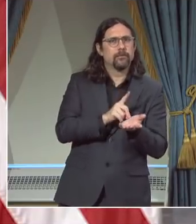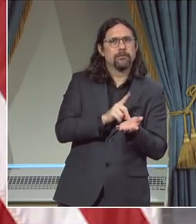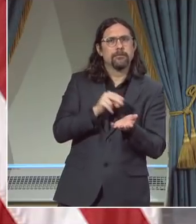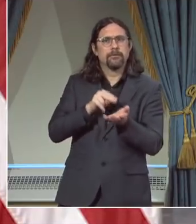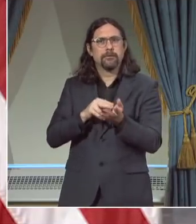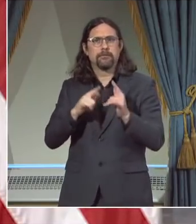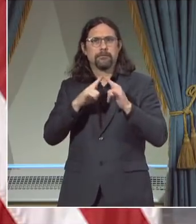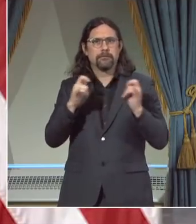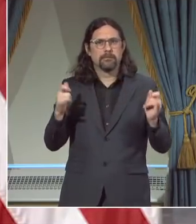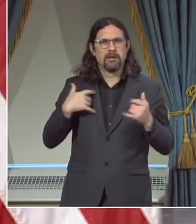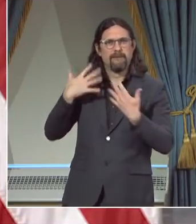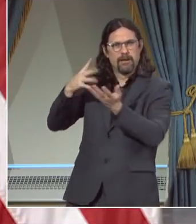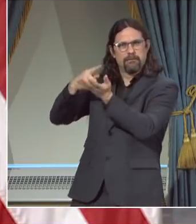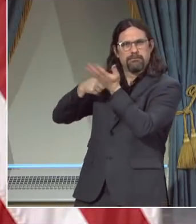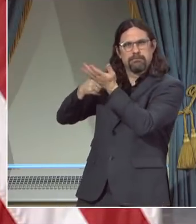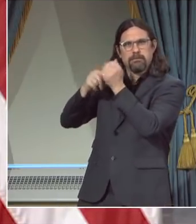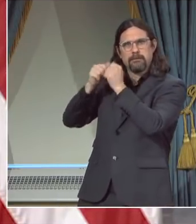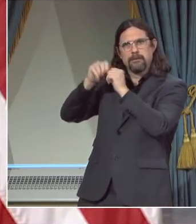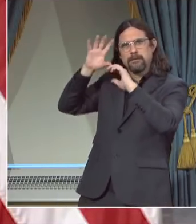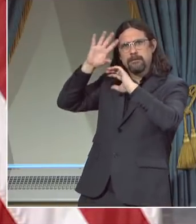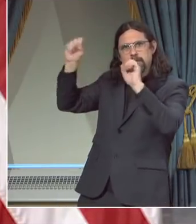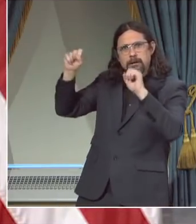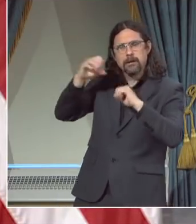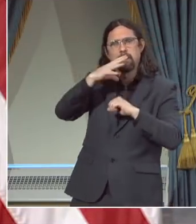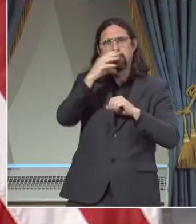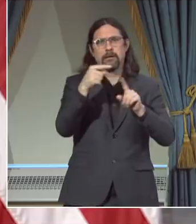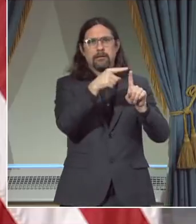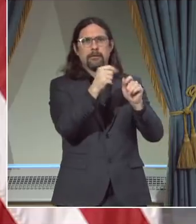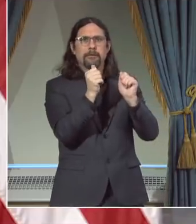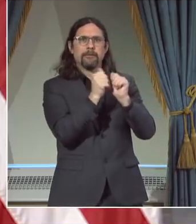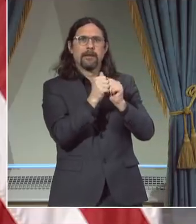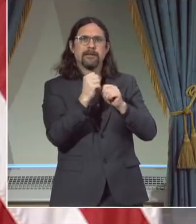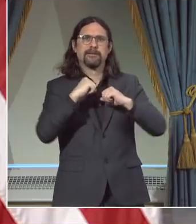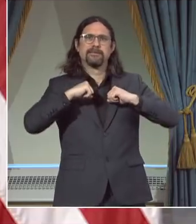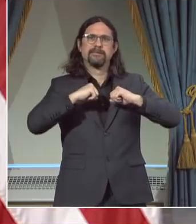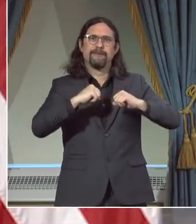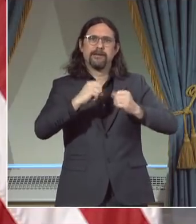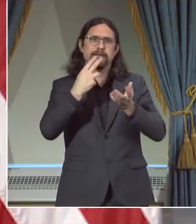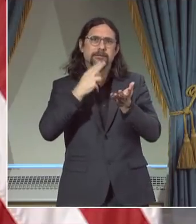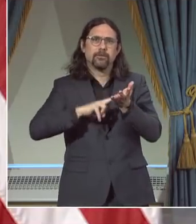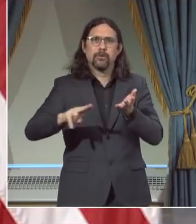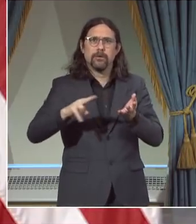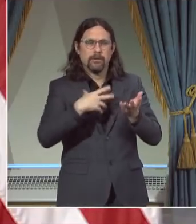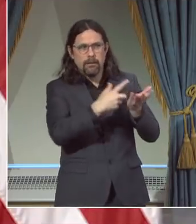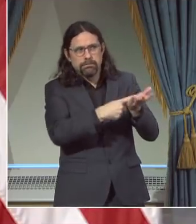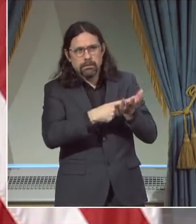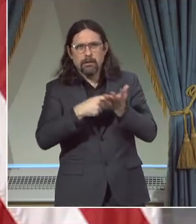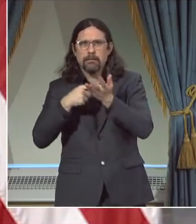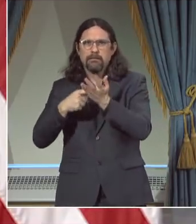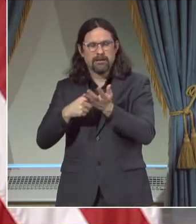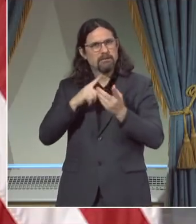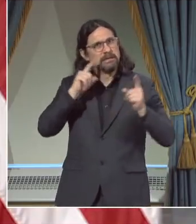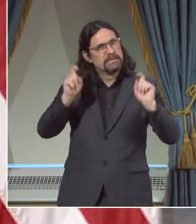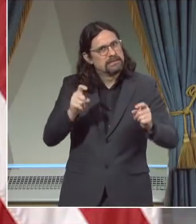DEFENSE SECRETARY AND THE CHAIRMAN OF JOINT IECHFS F OSAFTF. THE BEST WAY TO GET THAT